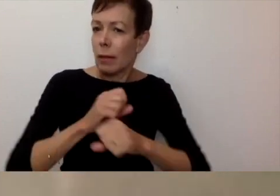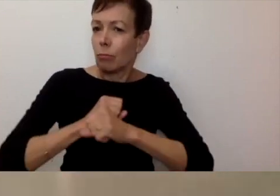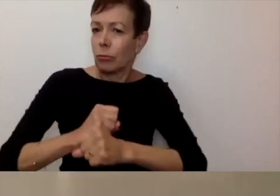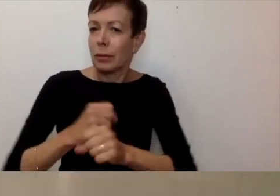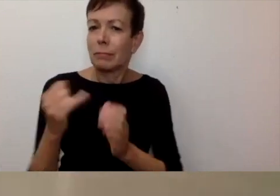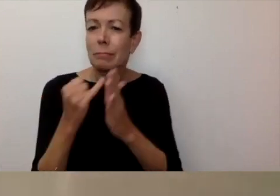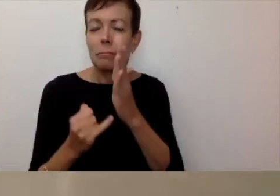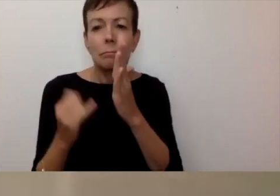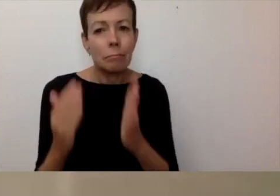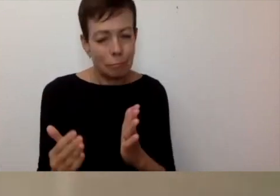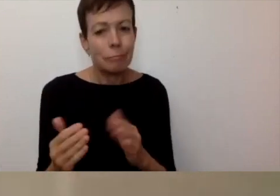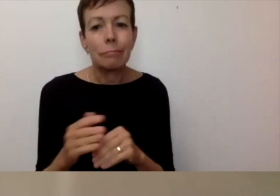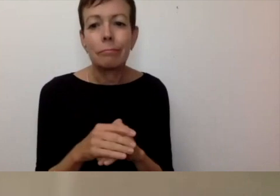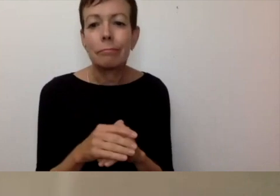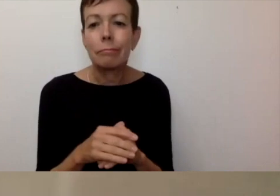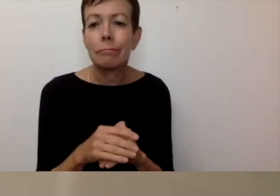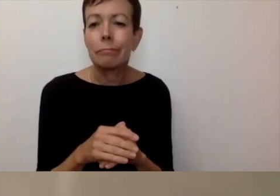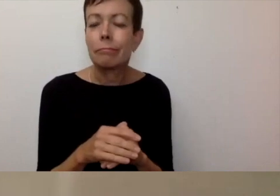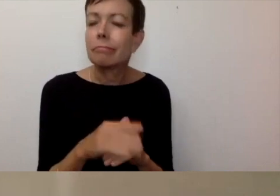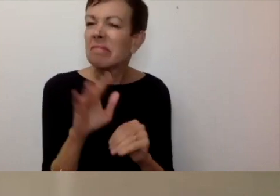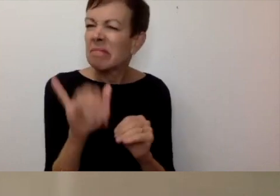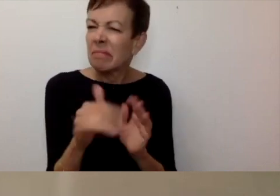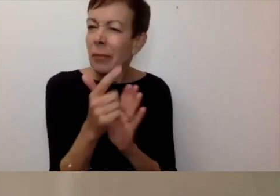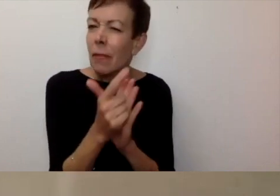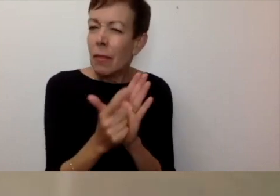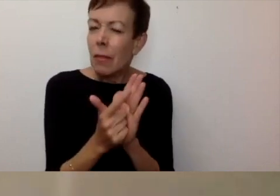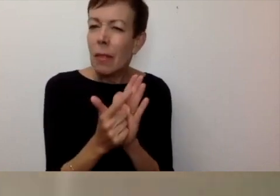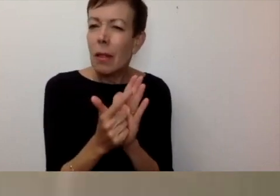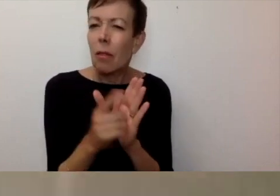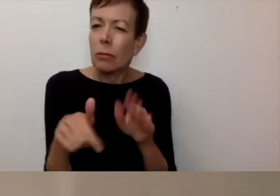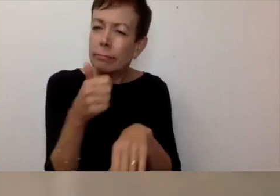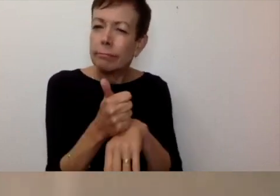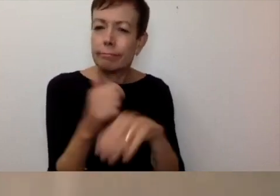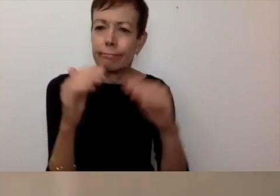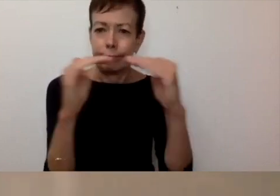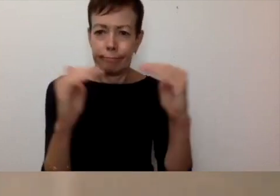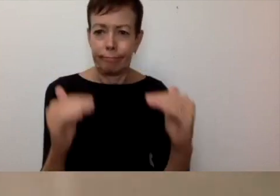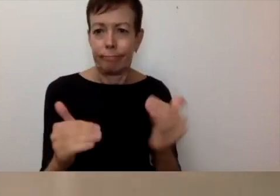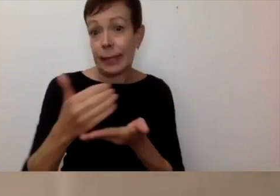a list of uh of uh of salaries let's say like that but for